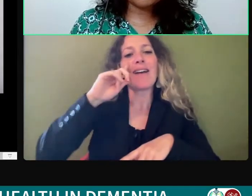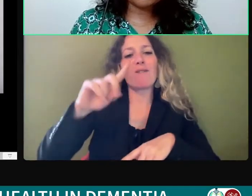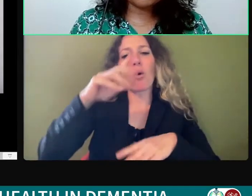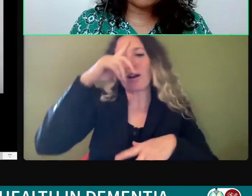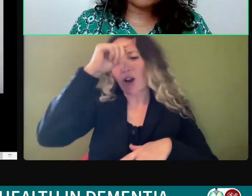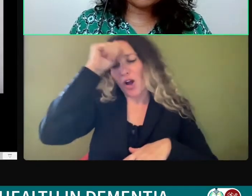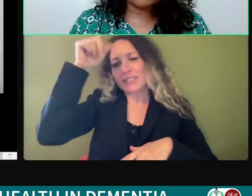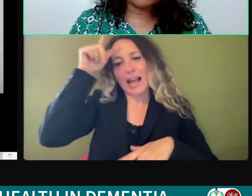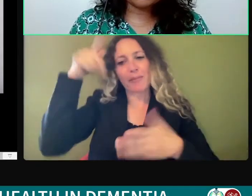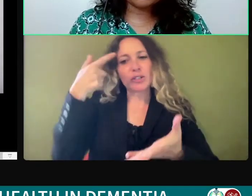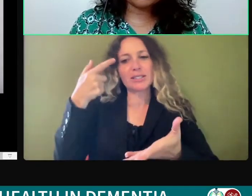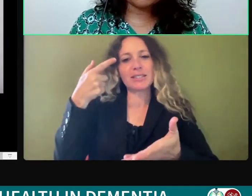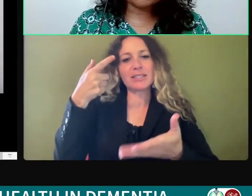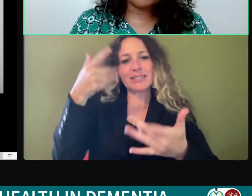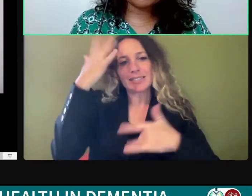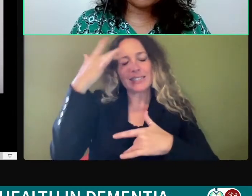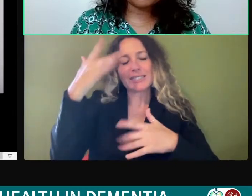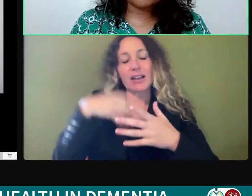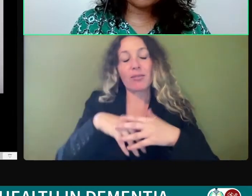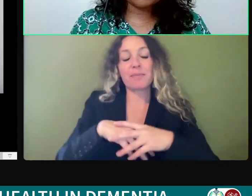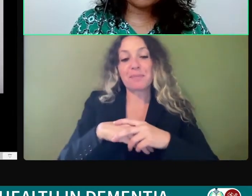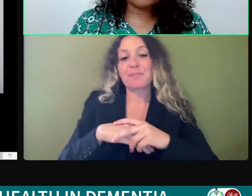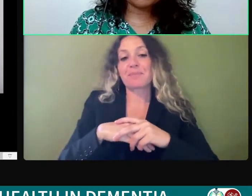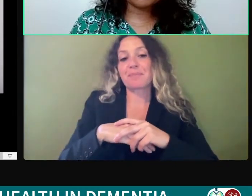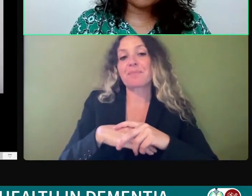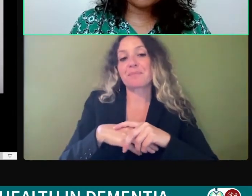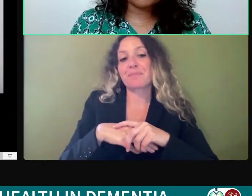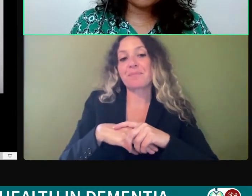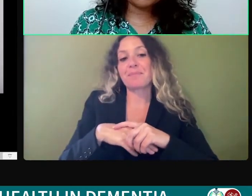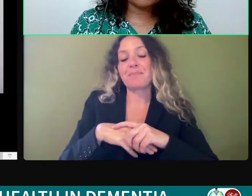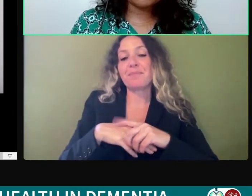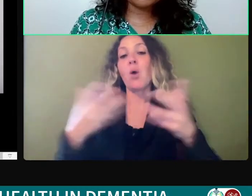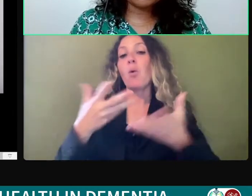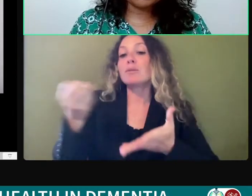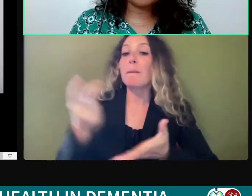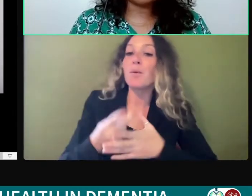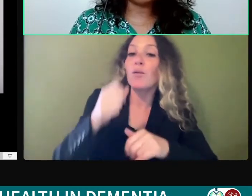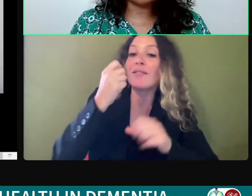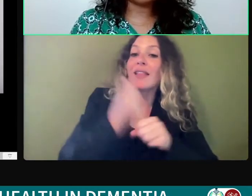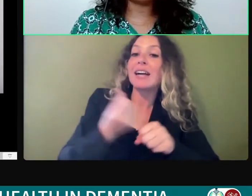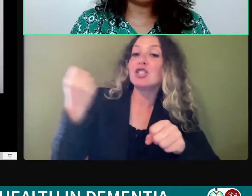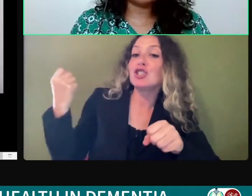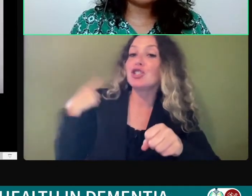diseases that we're facing. So, what was approved last year was an antibody that targets amyloid,